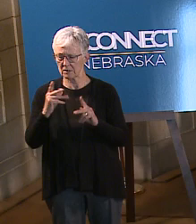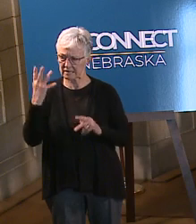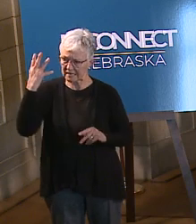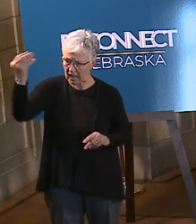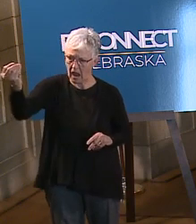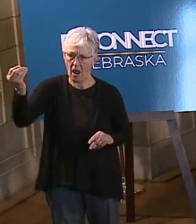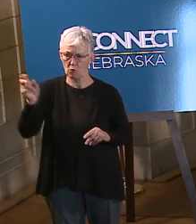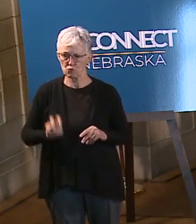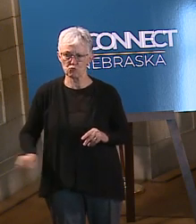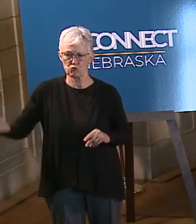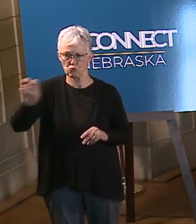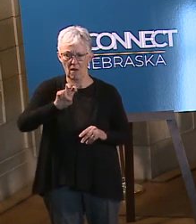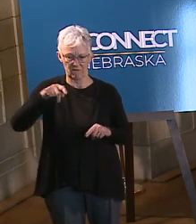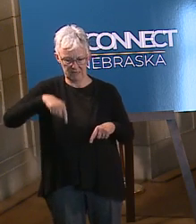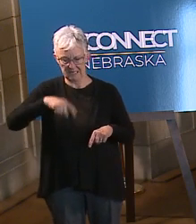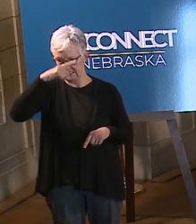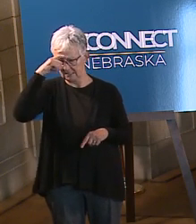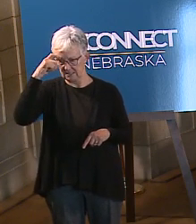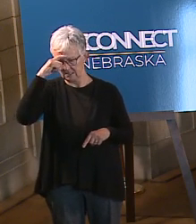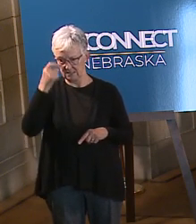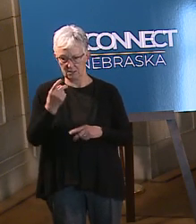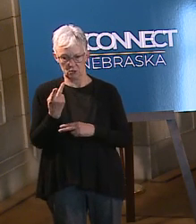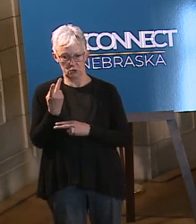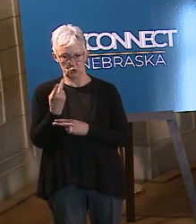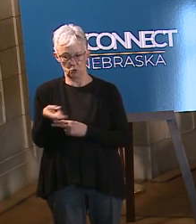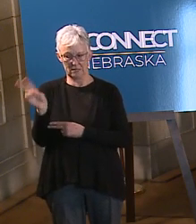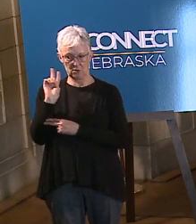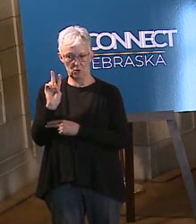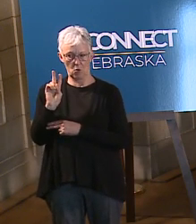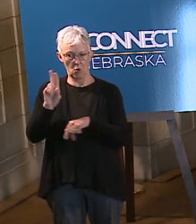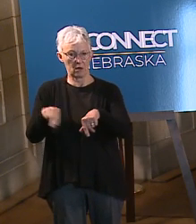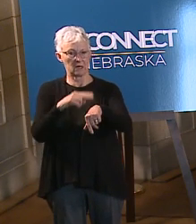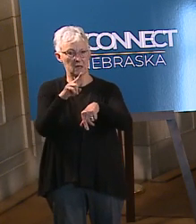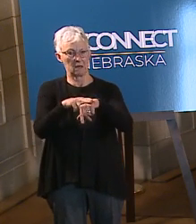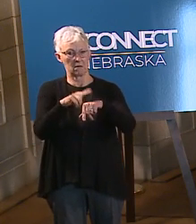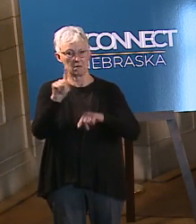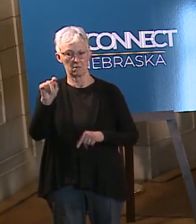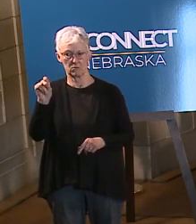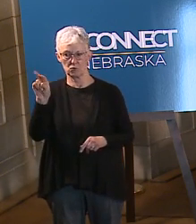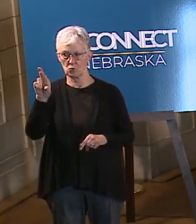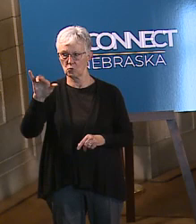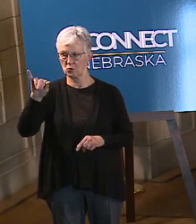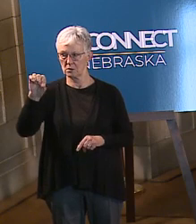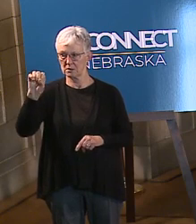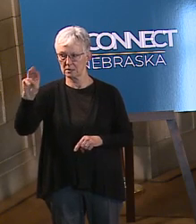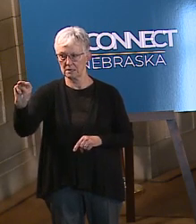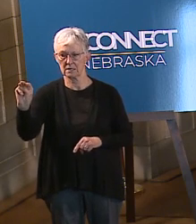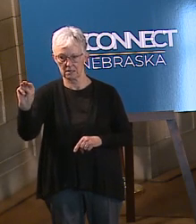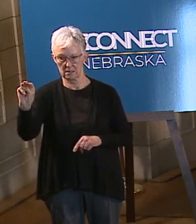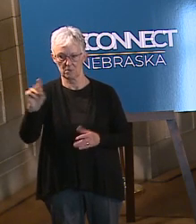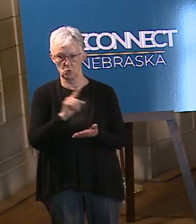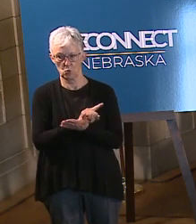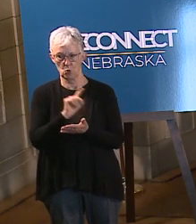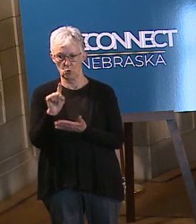ROLLING, REALLY MOVING NOW AND WE ARE REALLY ENCOURAGING PEOPLE TO GET OUT AND TRAVEL THIS